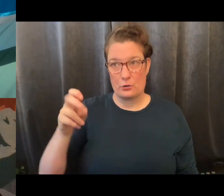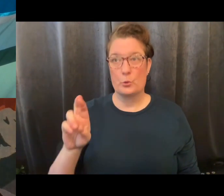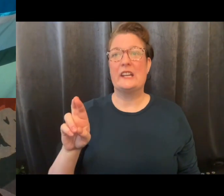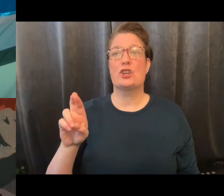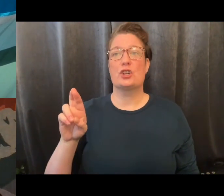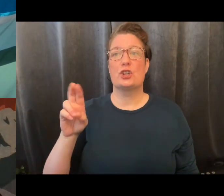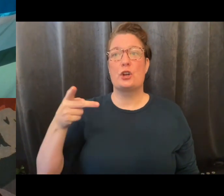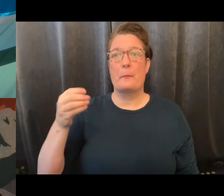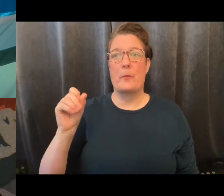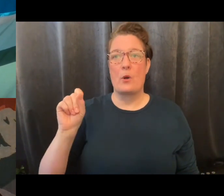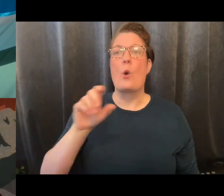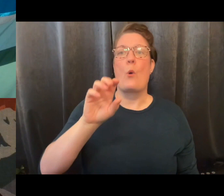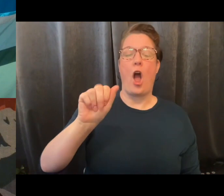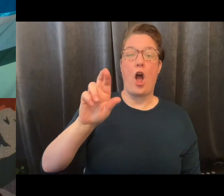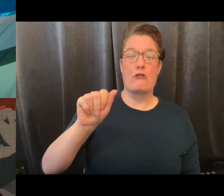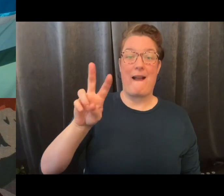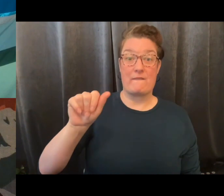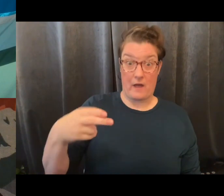Rebekah: Yeah. Who's a queer post-Soviet Jew.